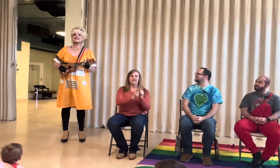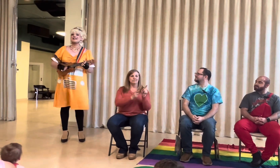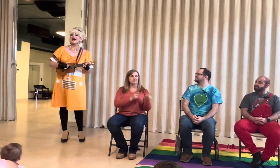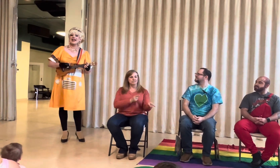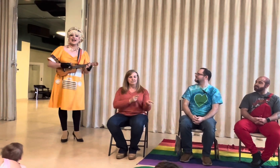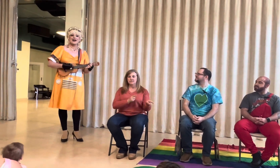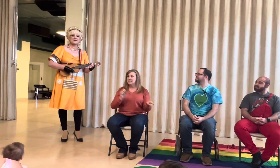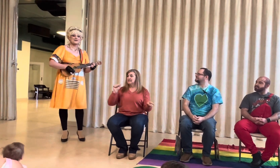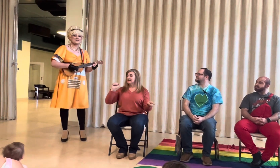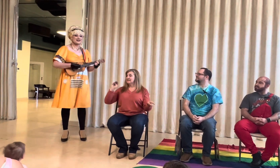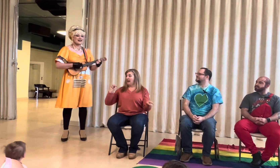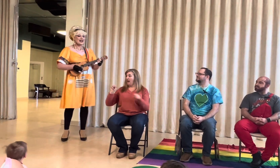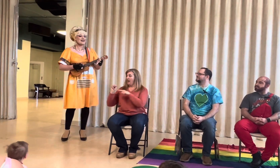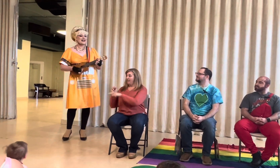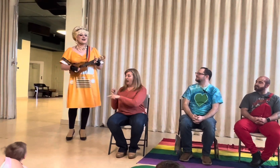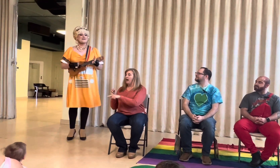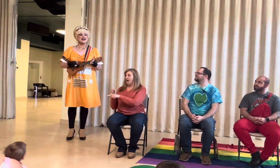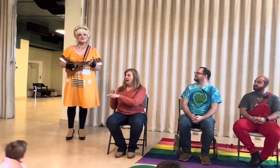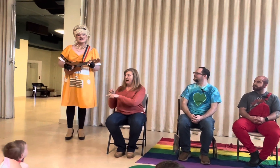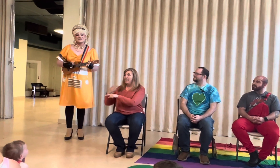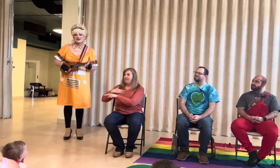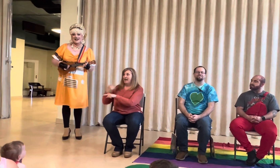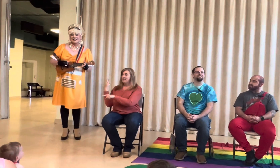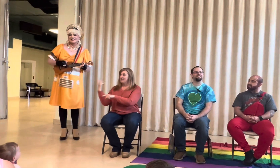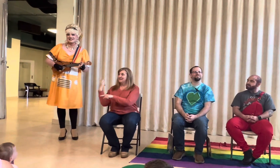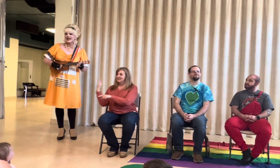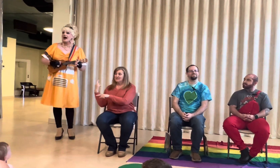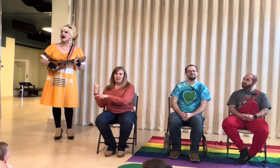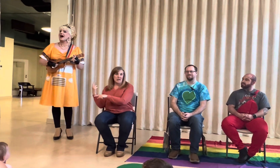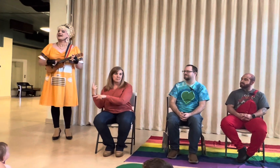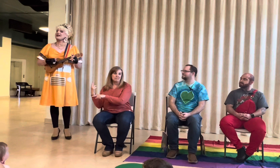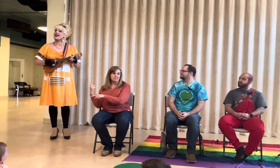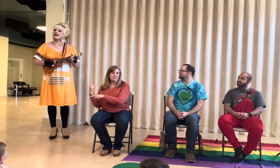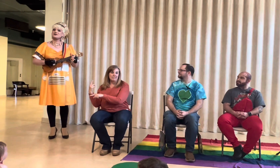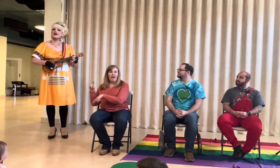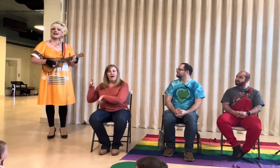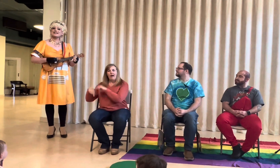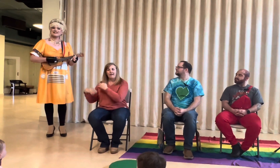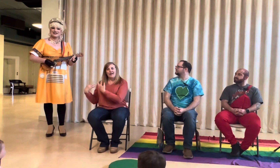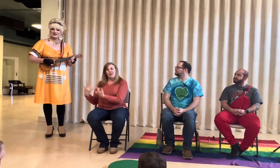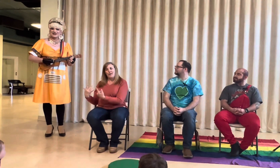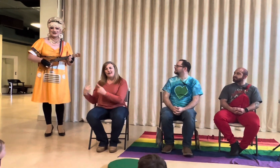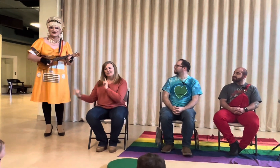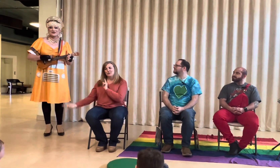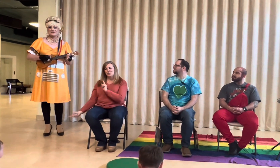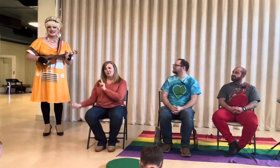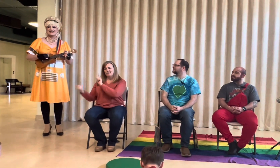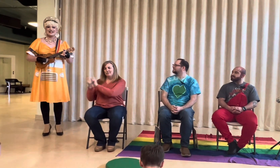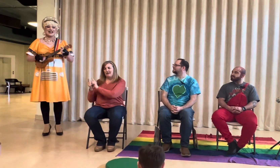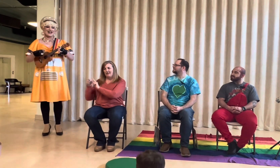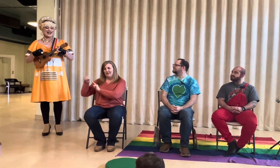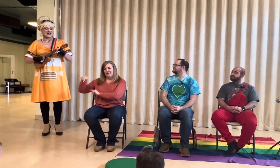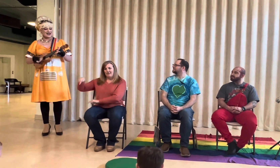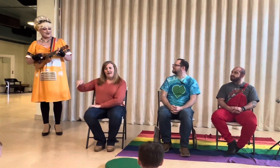Sam! They're my best friend. I can't wait 'til you meet them!